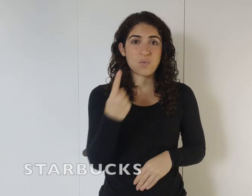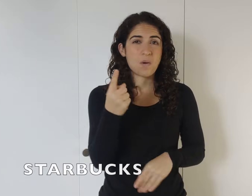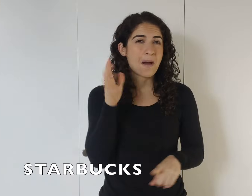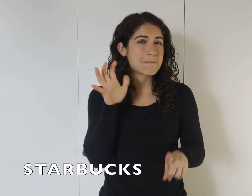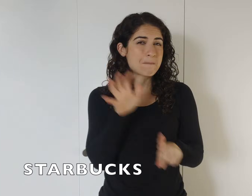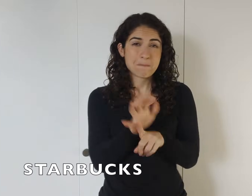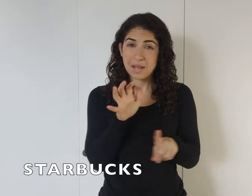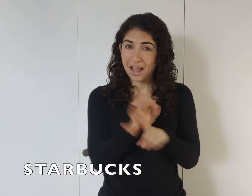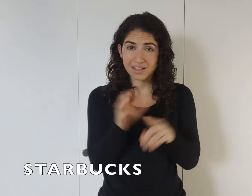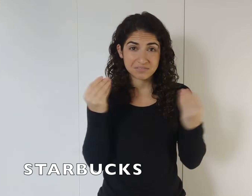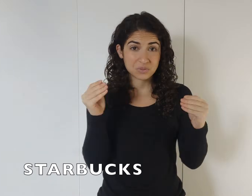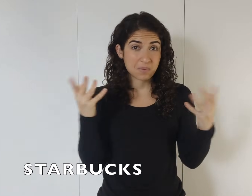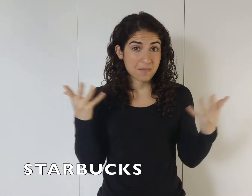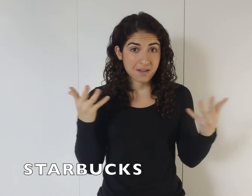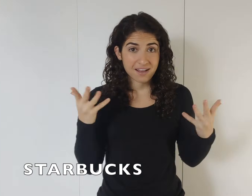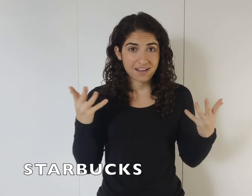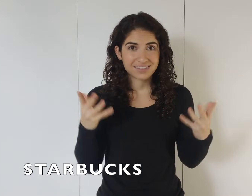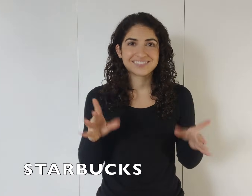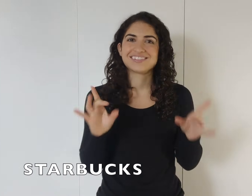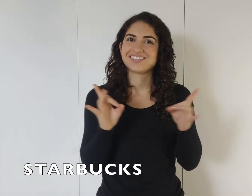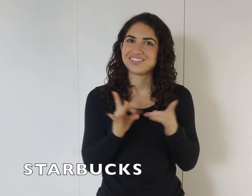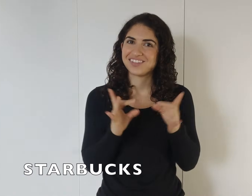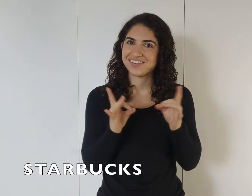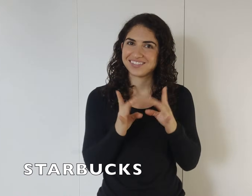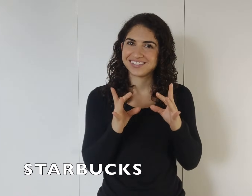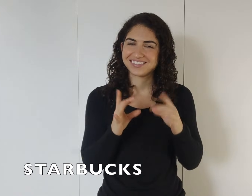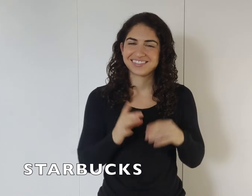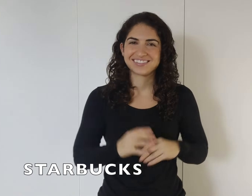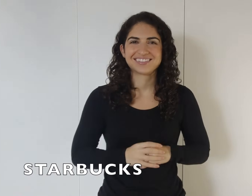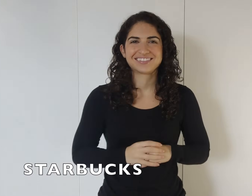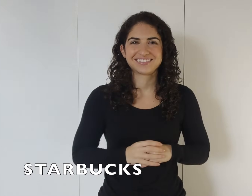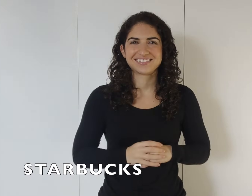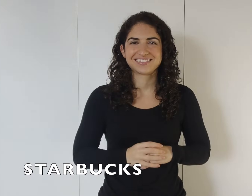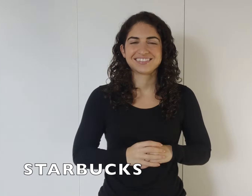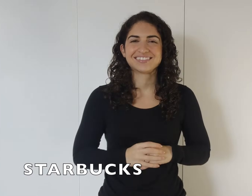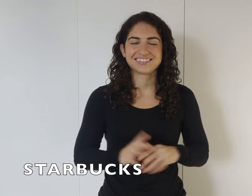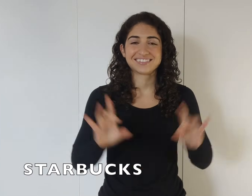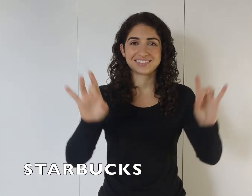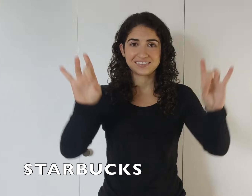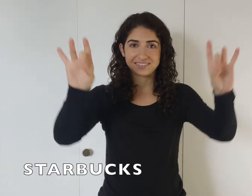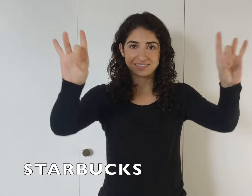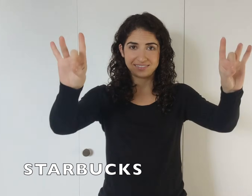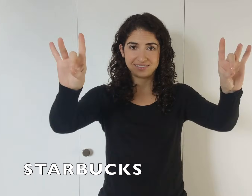One popular store is Starbucks!